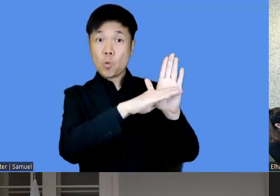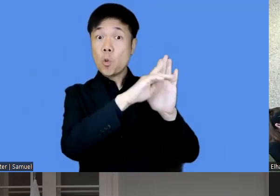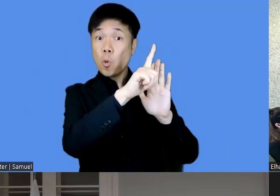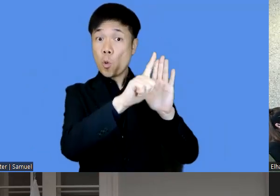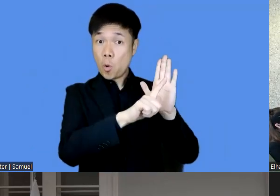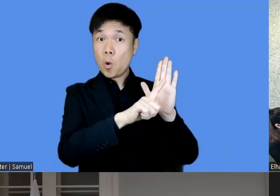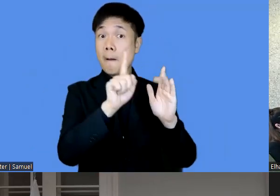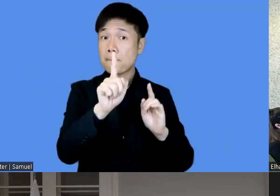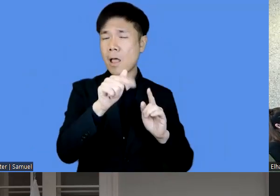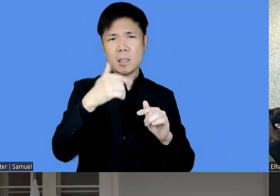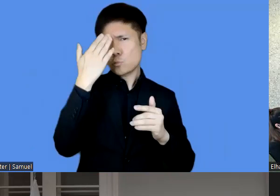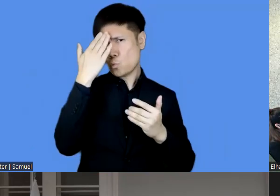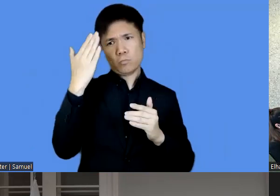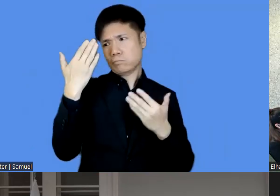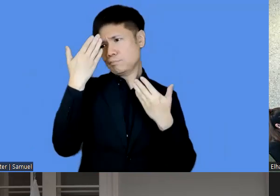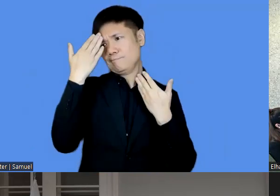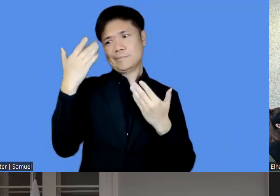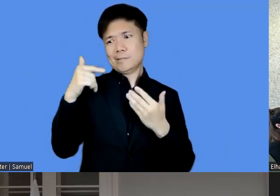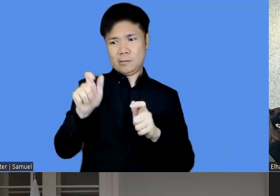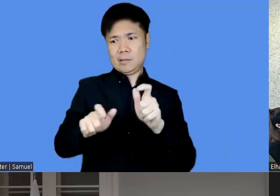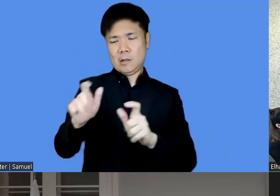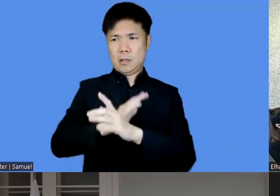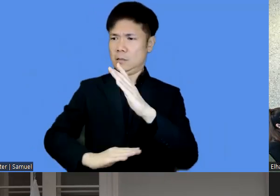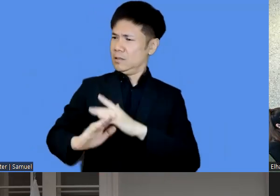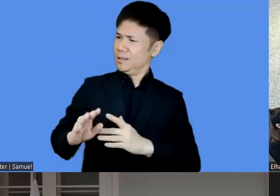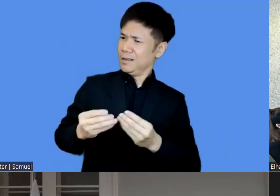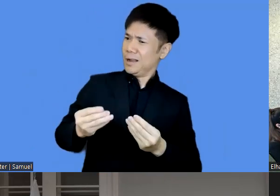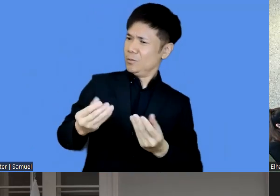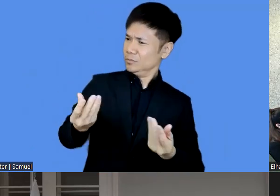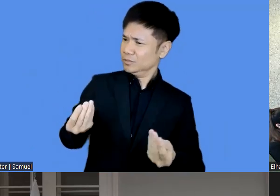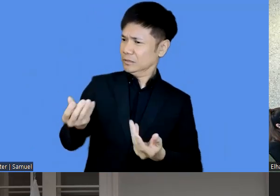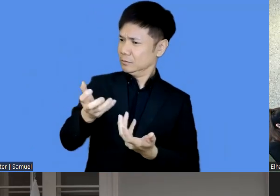interact with the disability community, don't feel comfortable and they want to be told